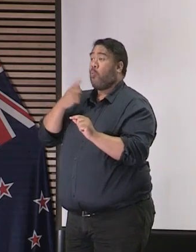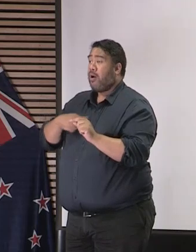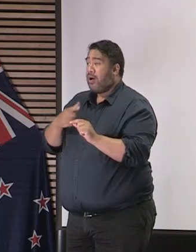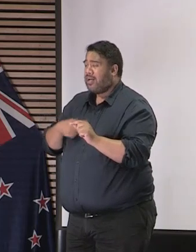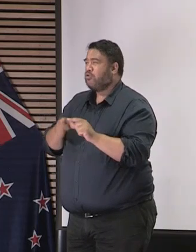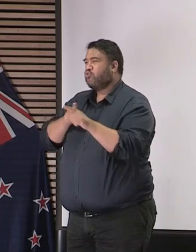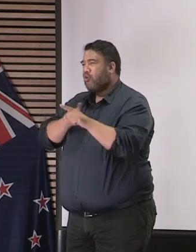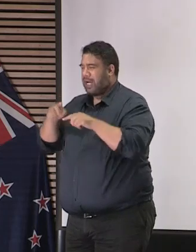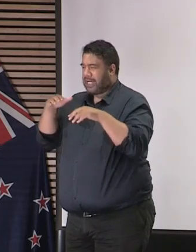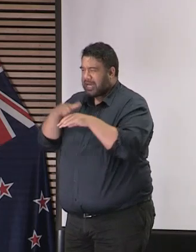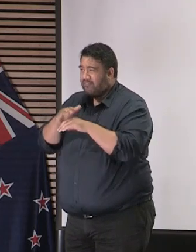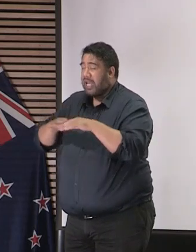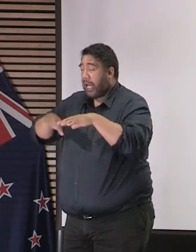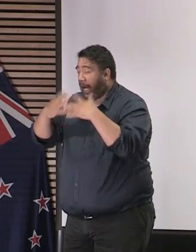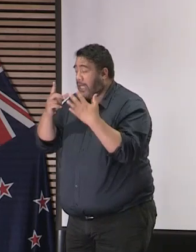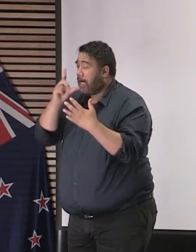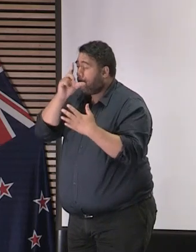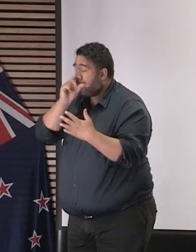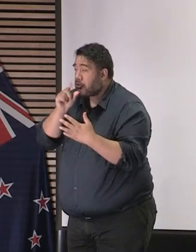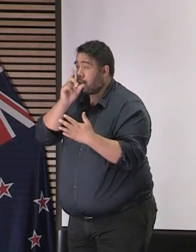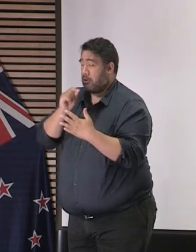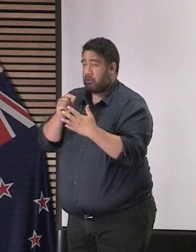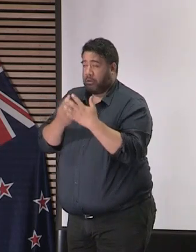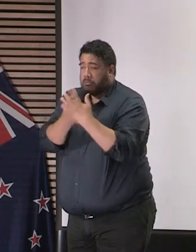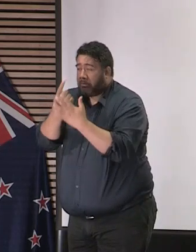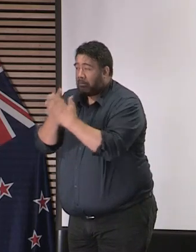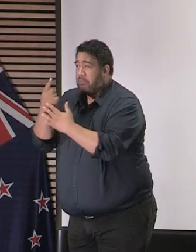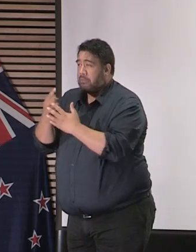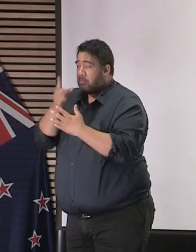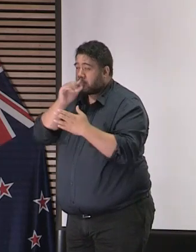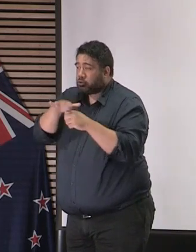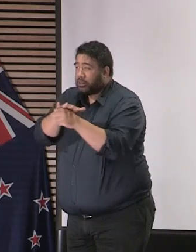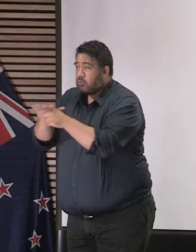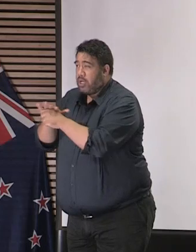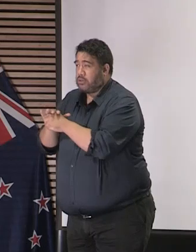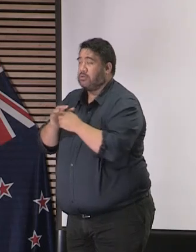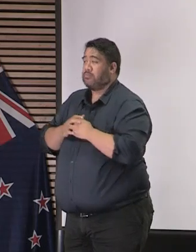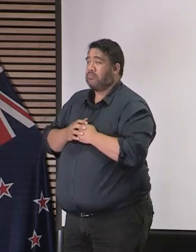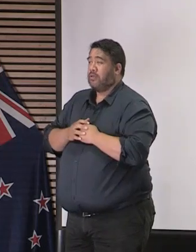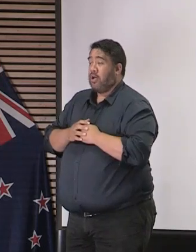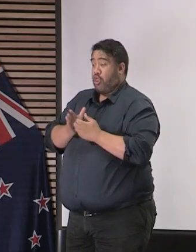have available as fast as we can to prepare for all of the